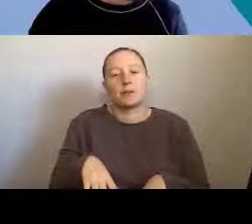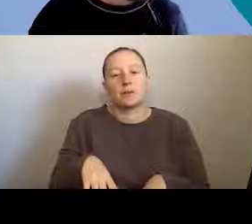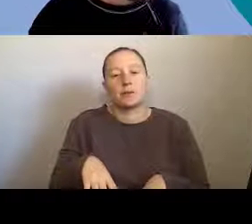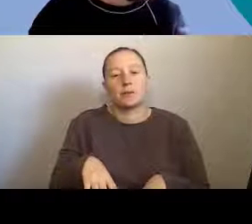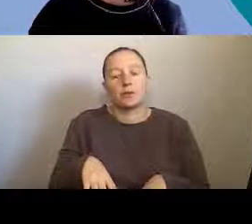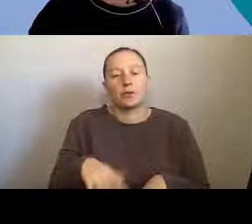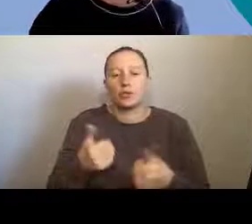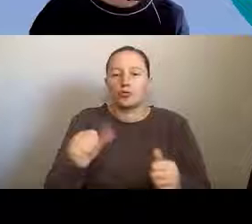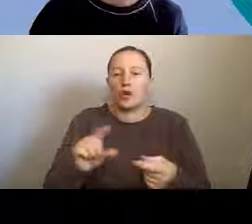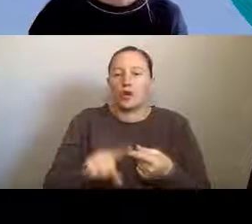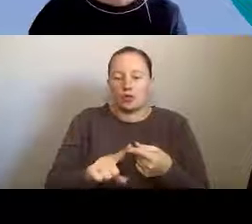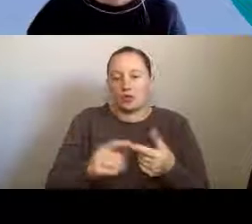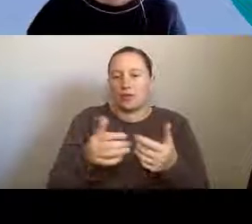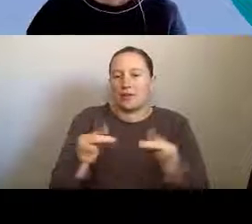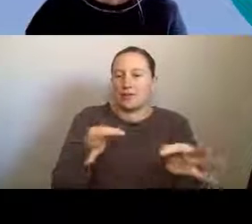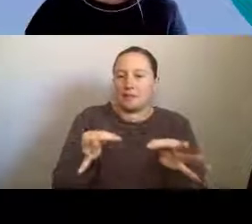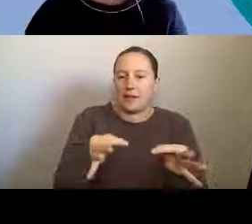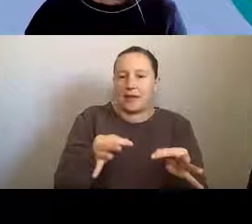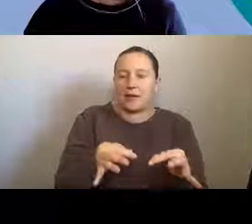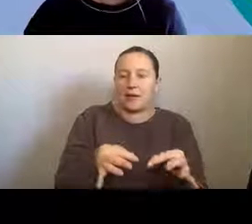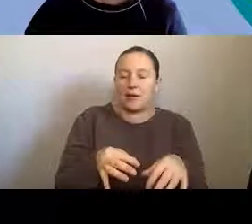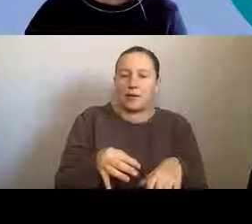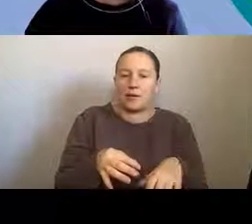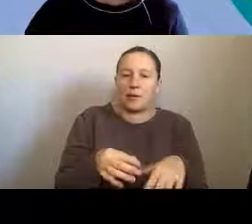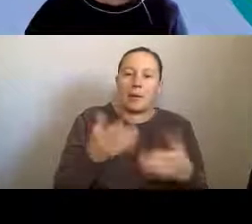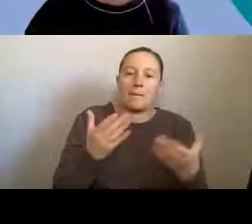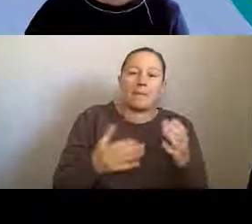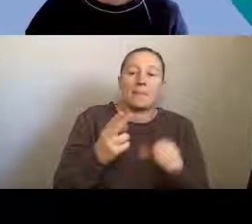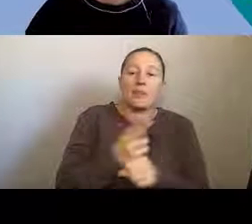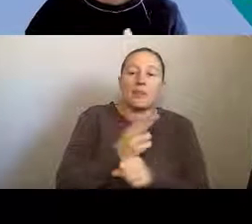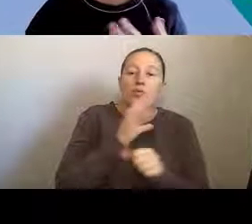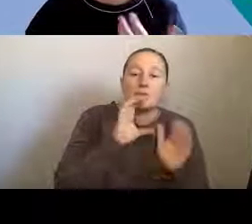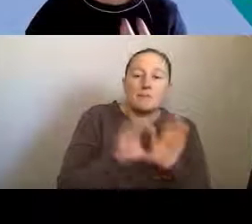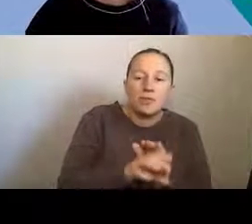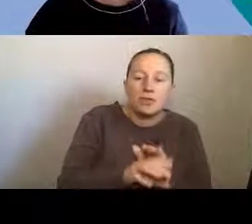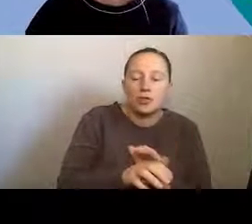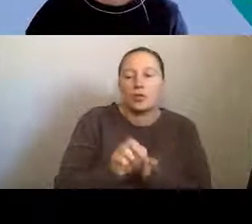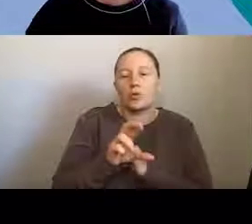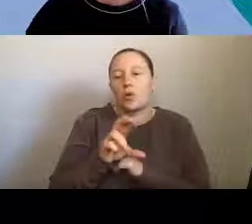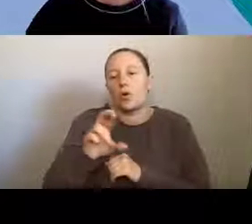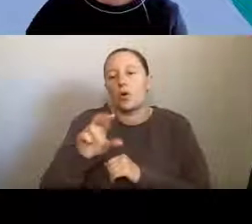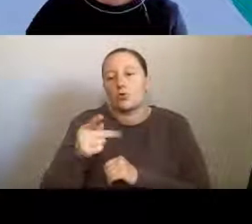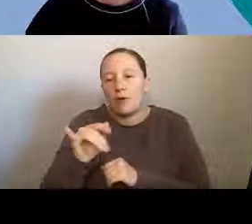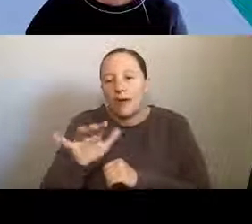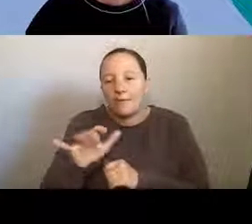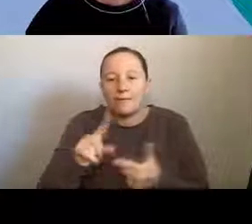into sections using graphics or even pictures or short videos to explain these concepts.